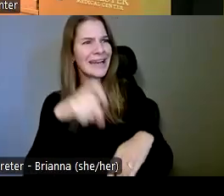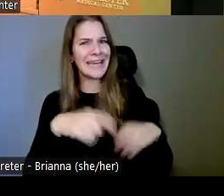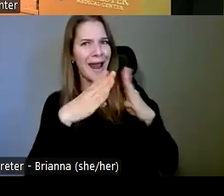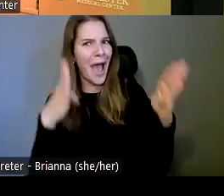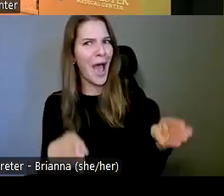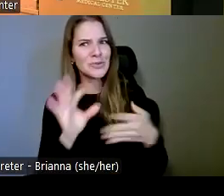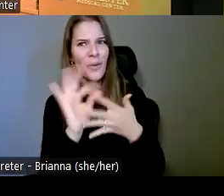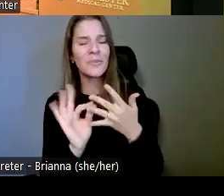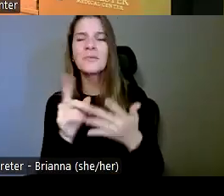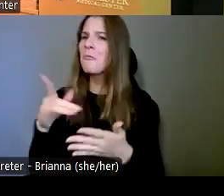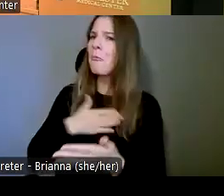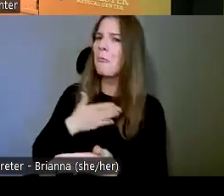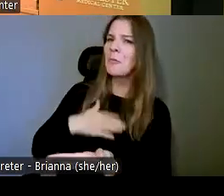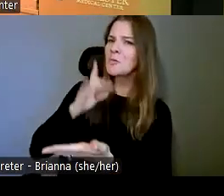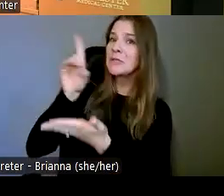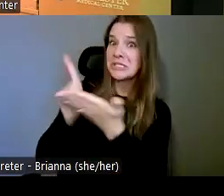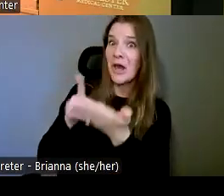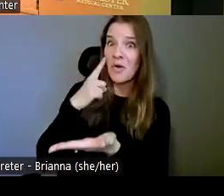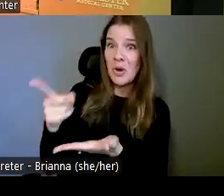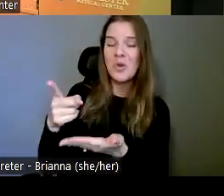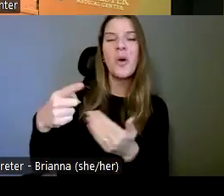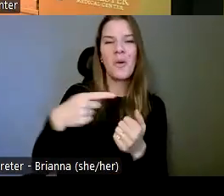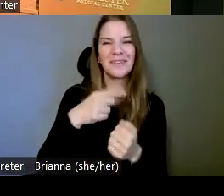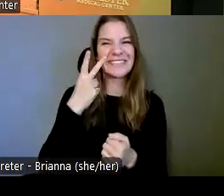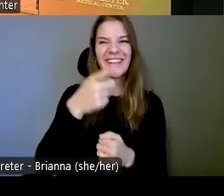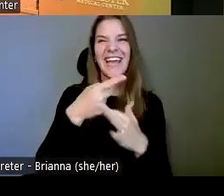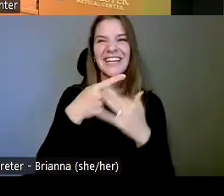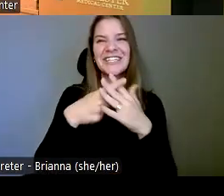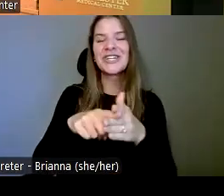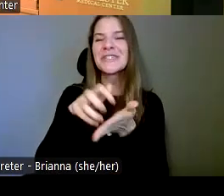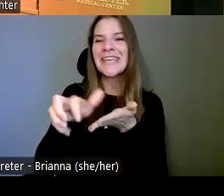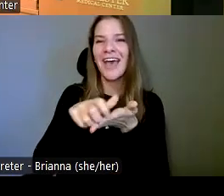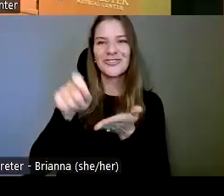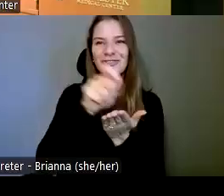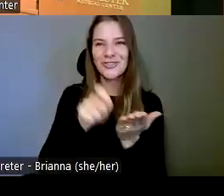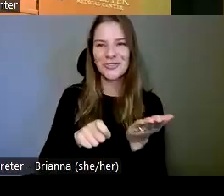So we worked together and kind of designed these are his initial sketches for the housing. Um and